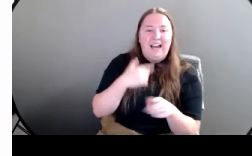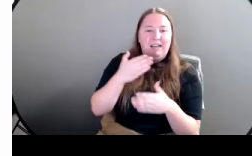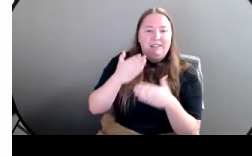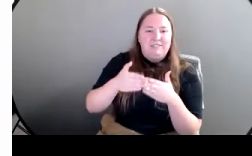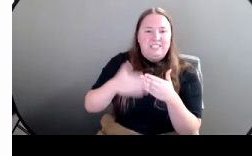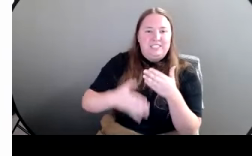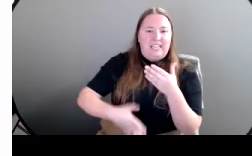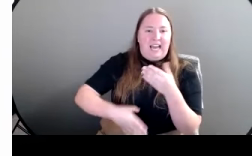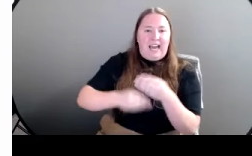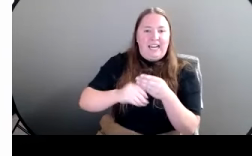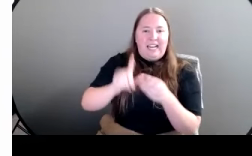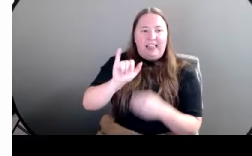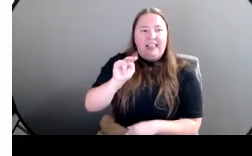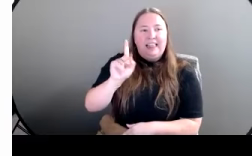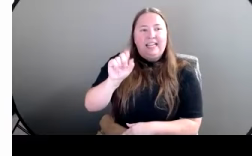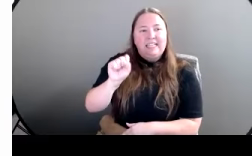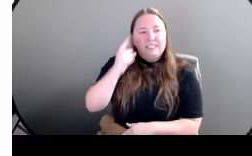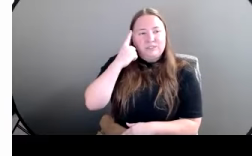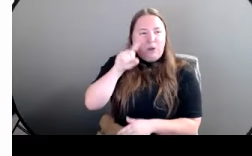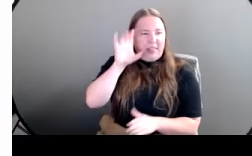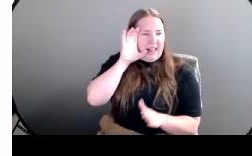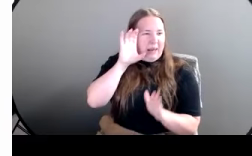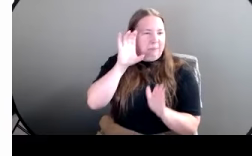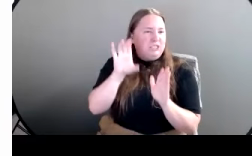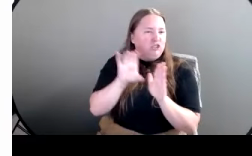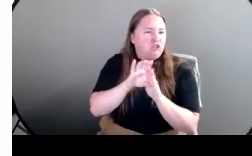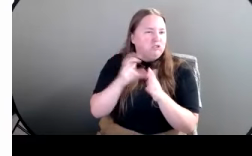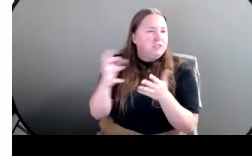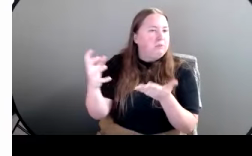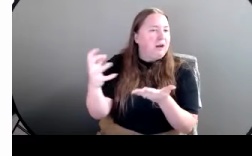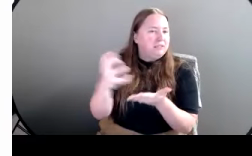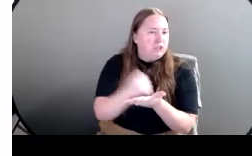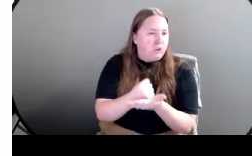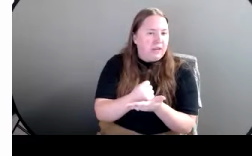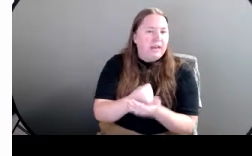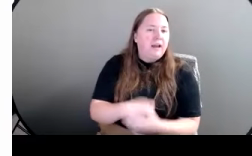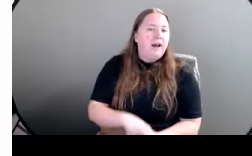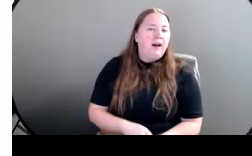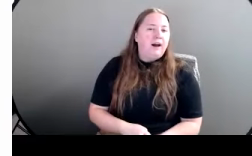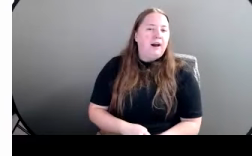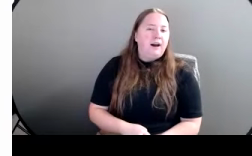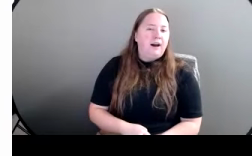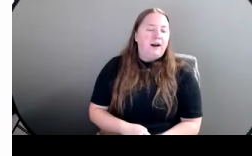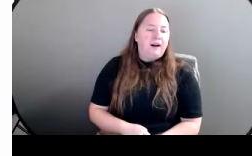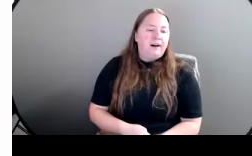to the image, repositories and then,